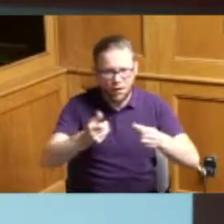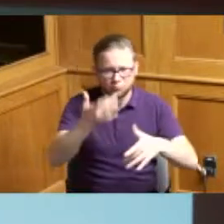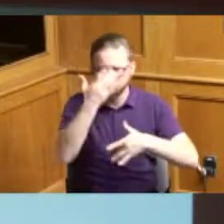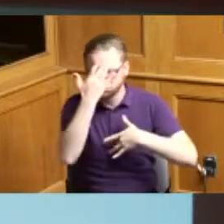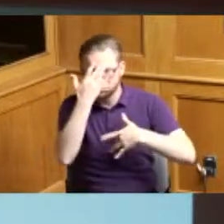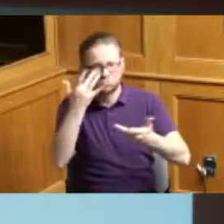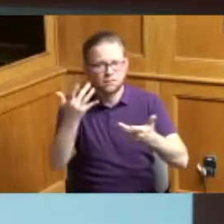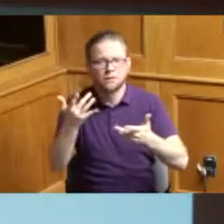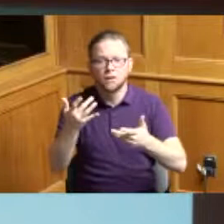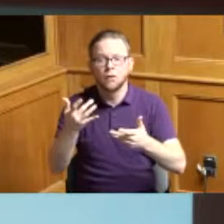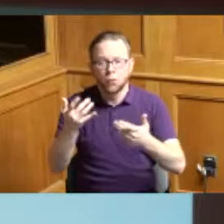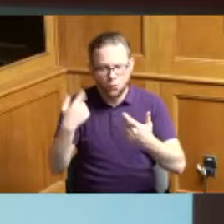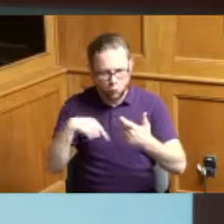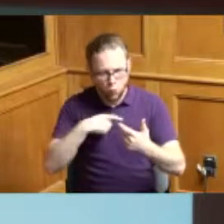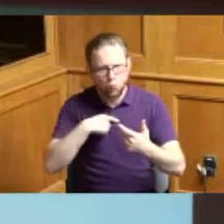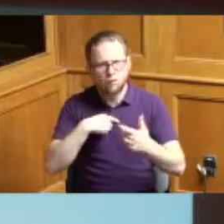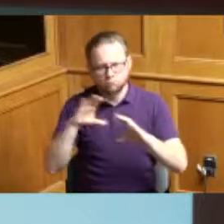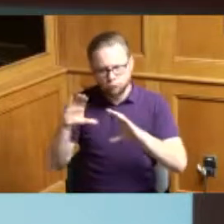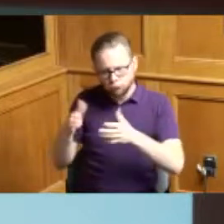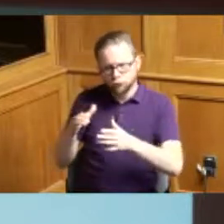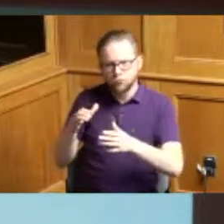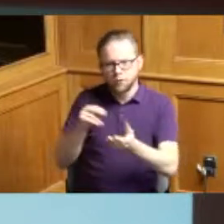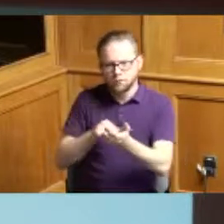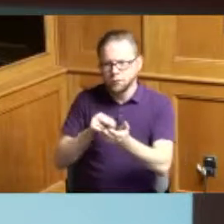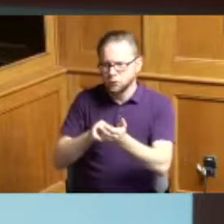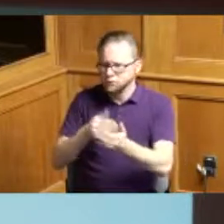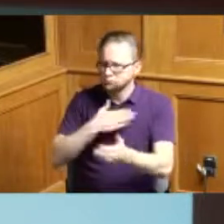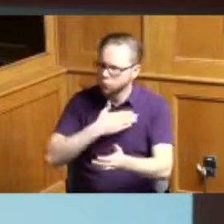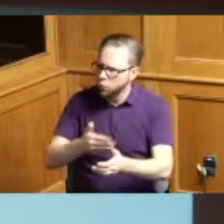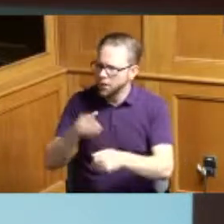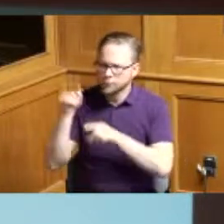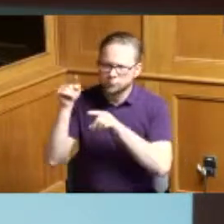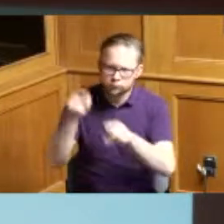and so if you know someone that needs us to come to them within Hamilton County's jurisdiction